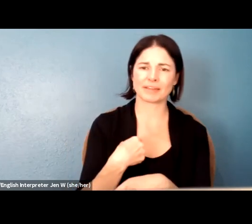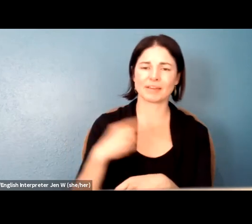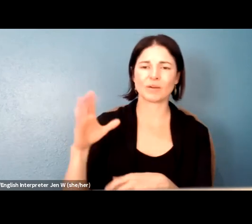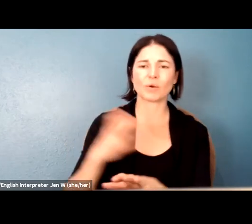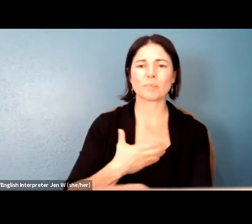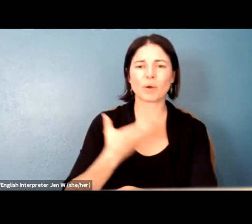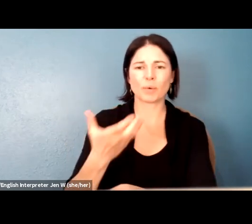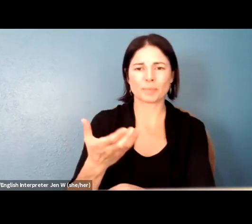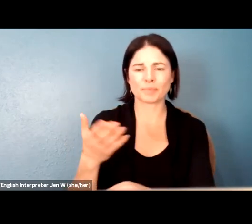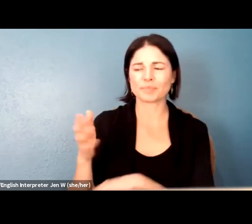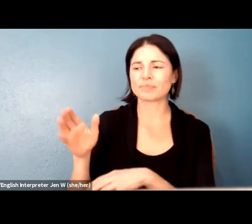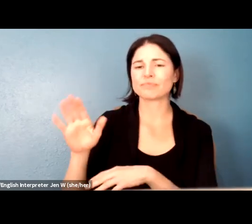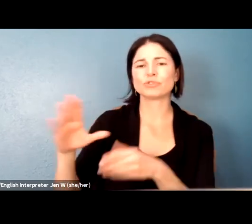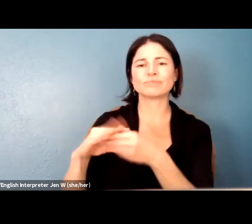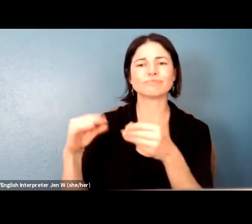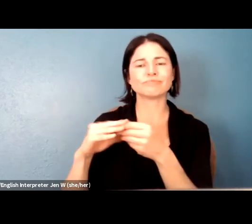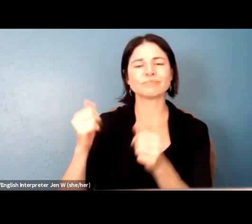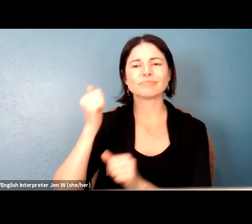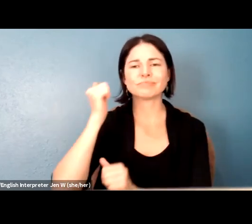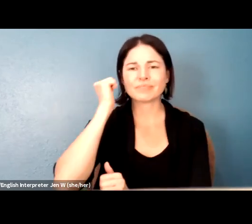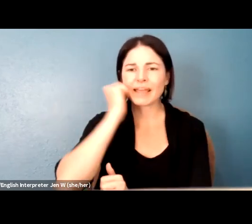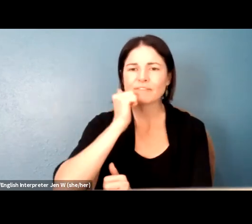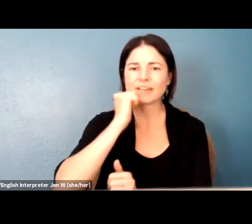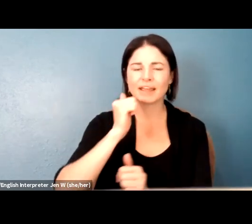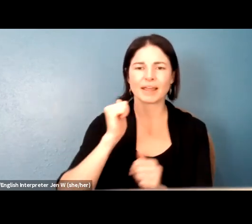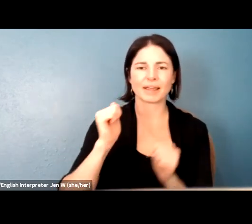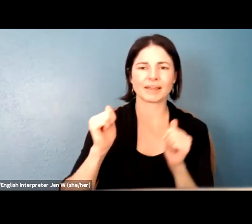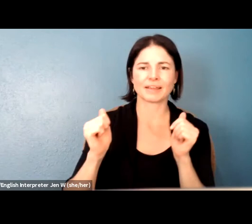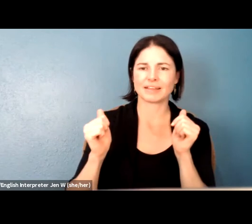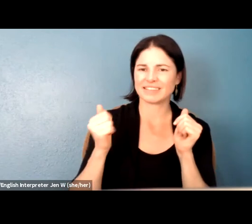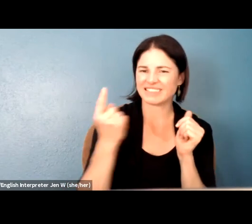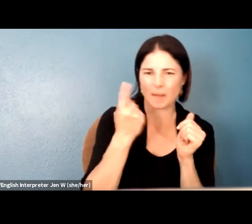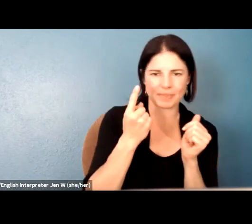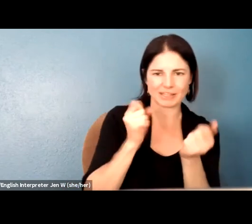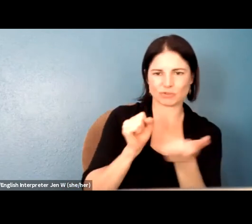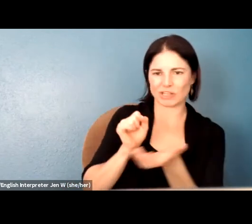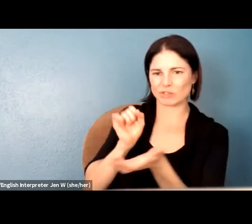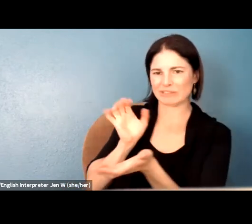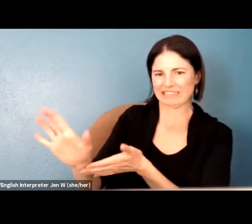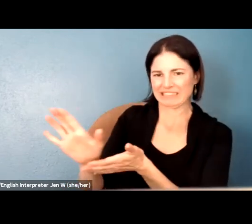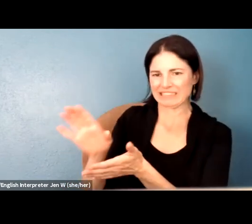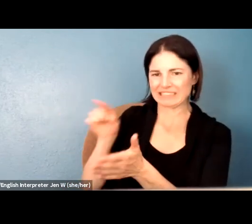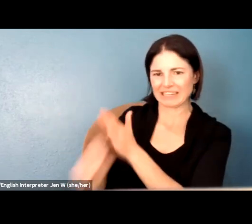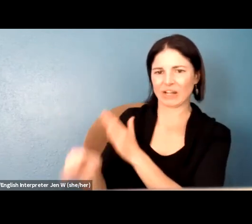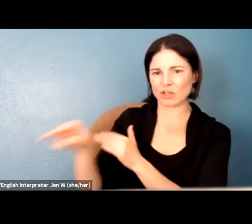day, something has tried to kill her and has failed. For